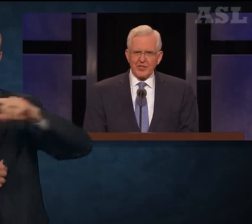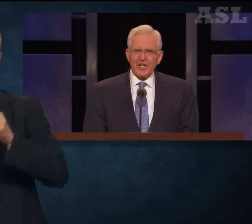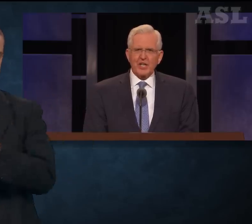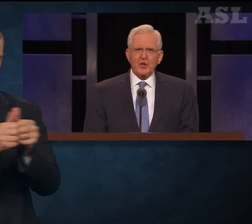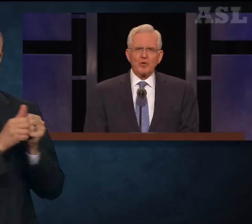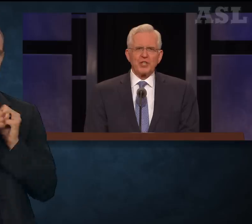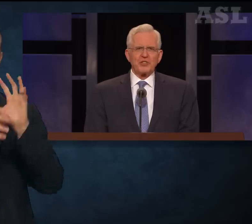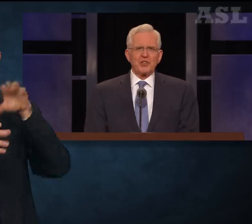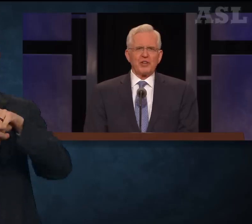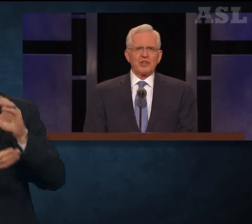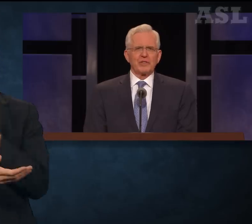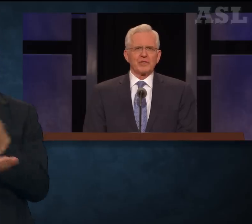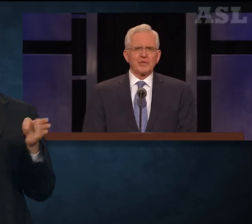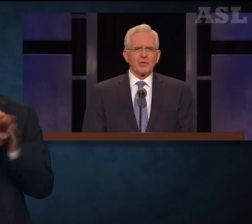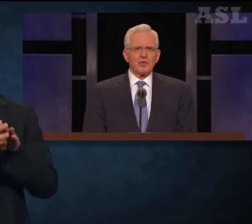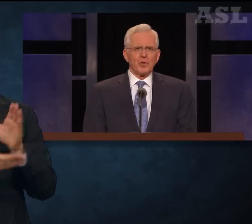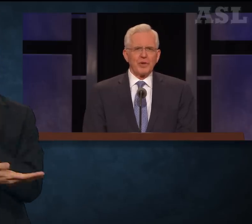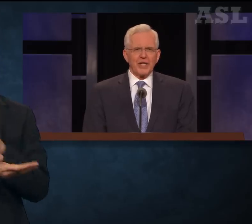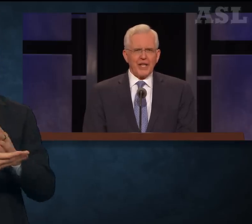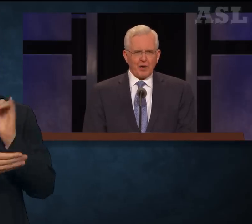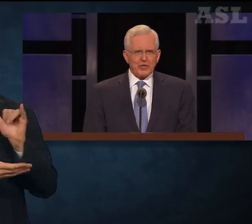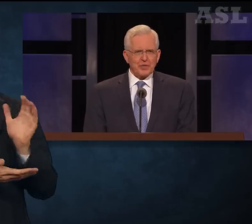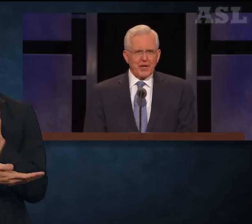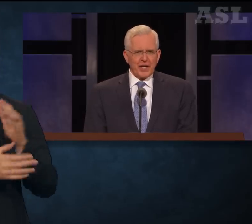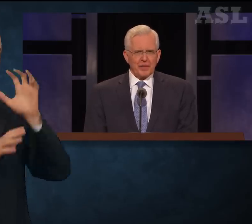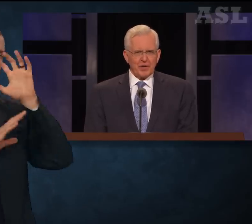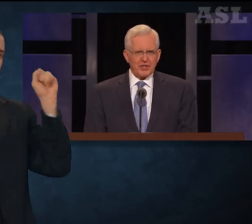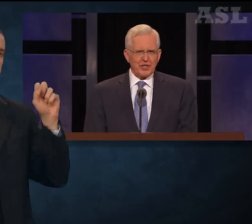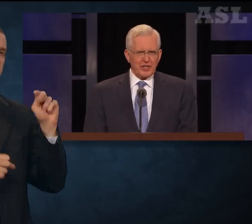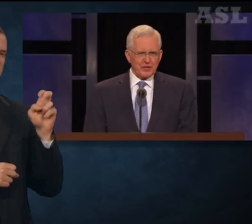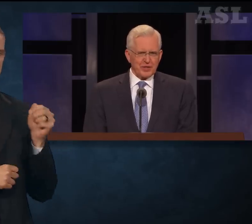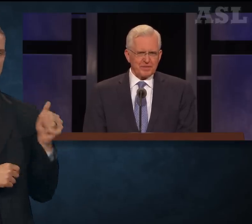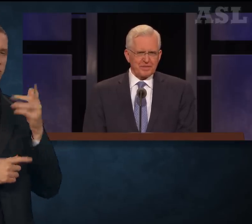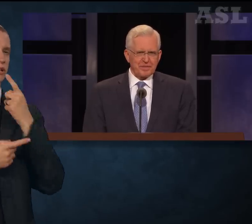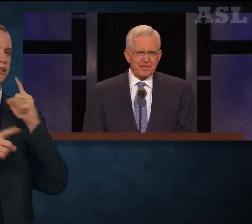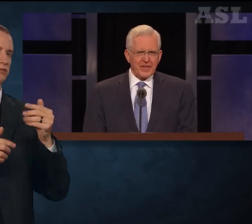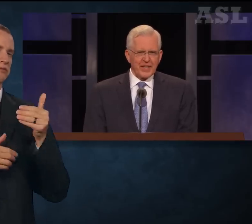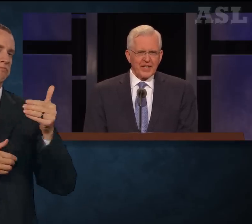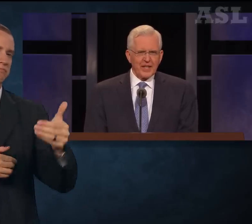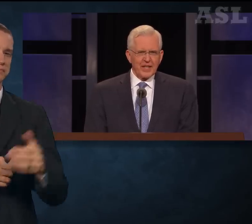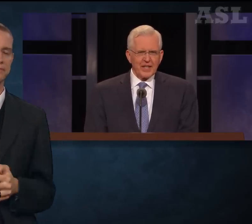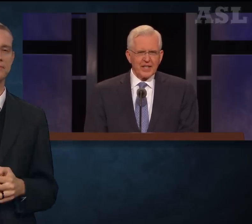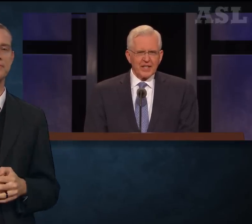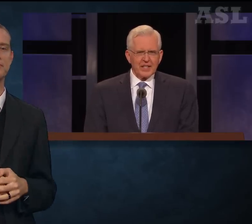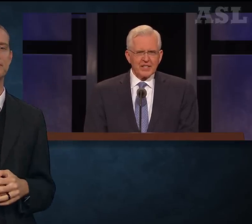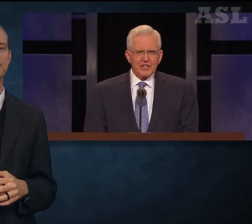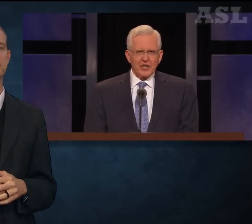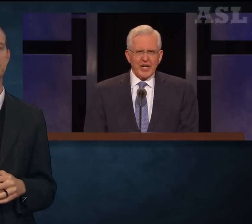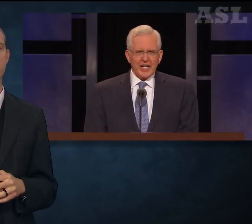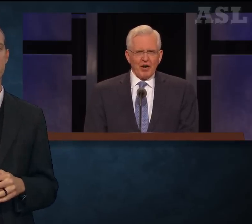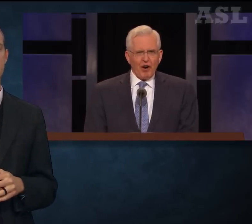WE WILL JOIN TOGETHER AND SING A